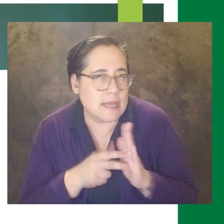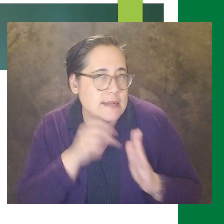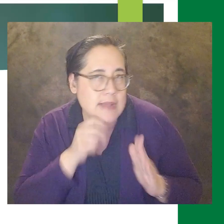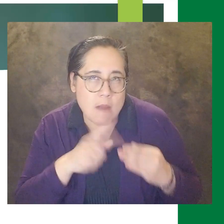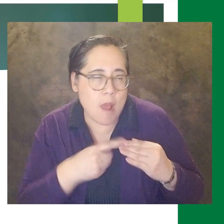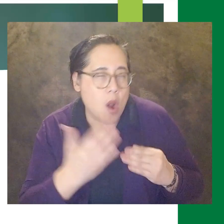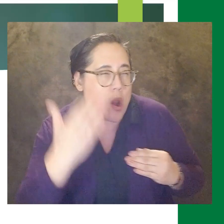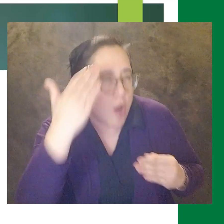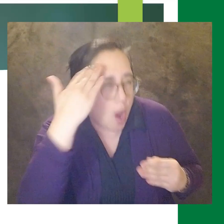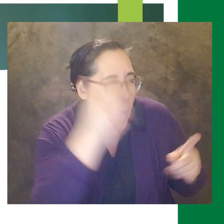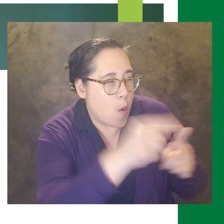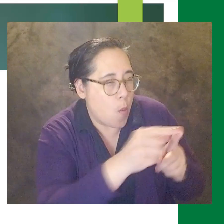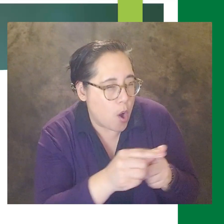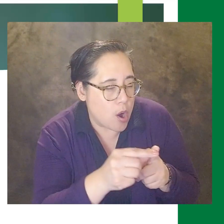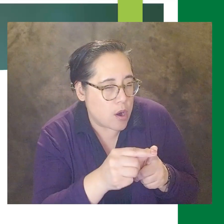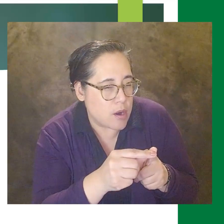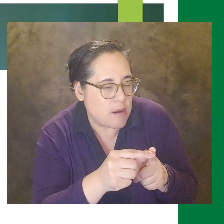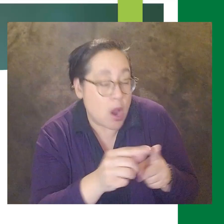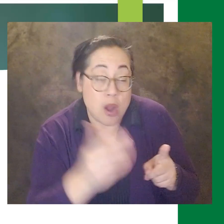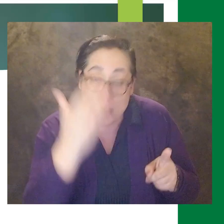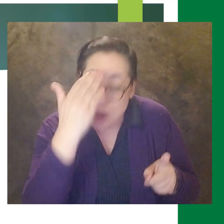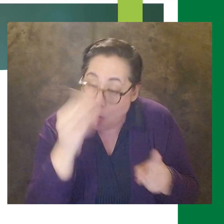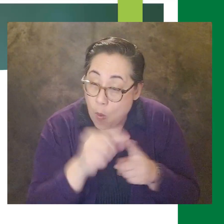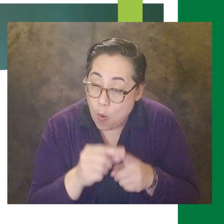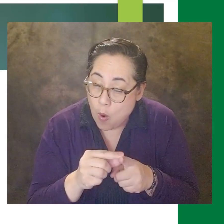Knowing the words does not mean we comprehend the message.